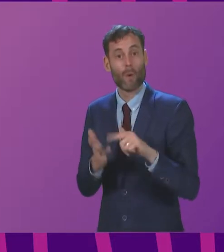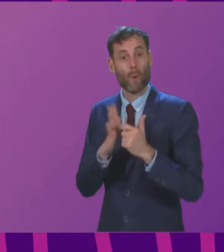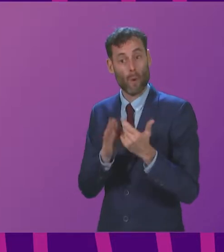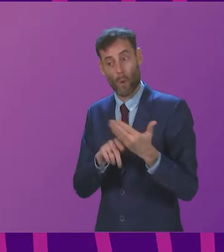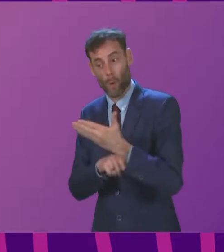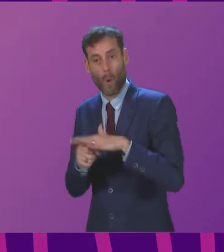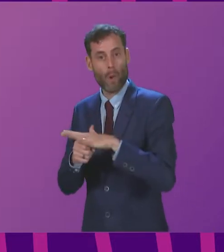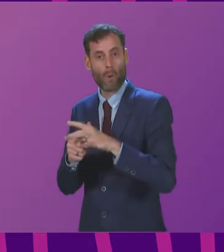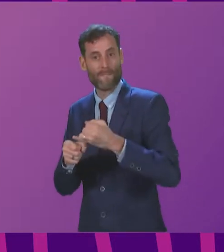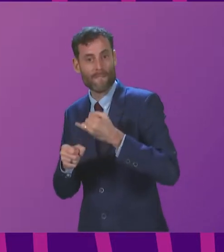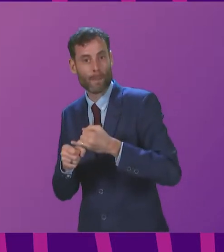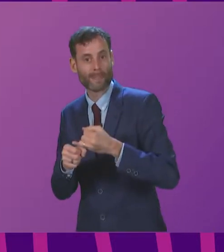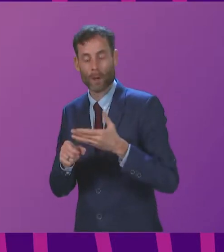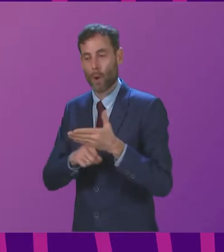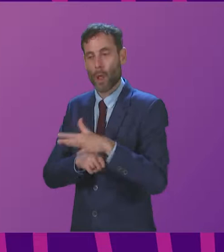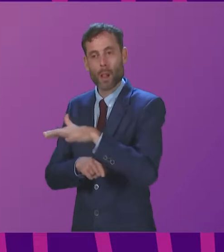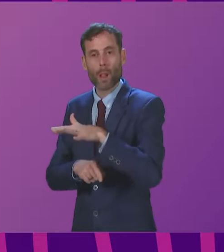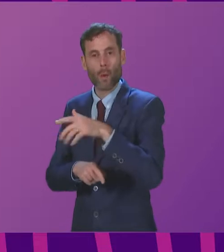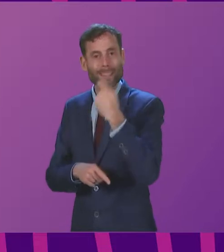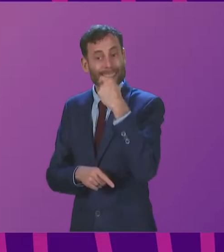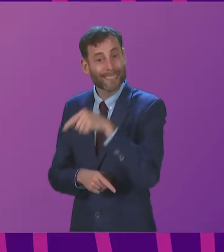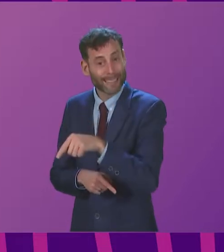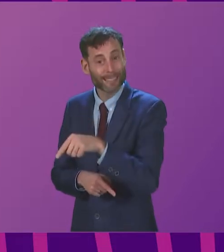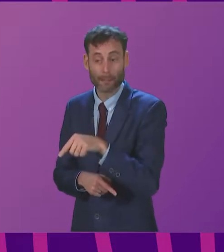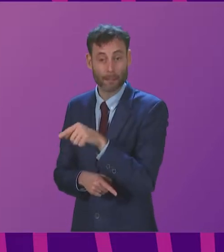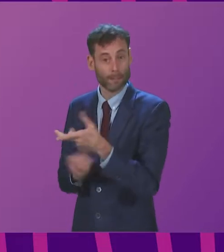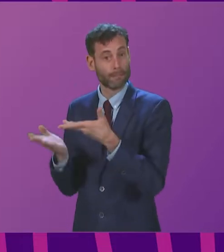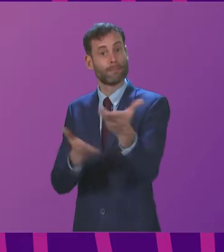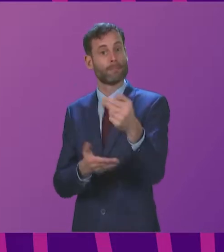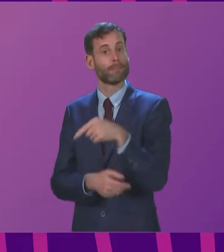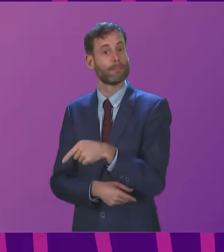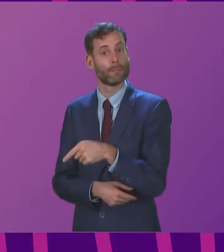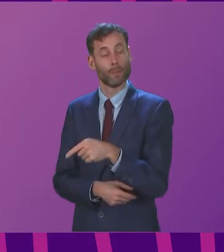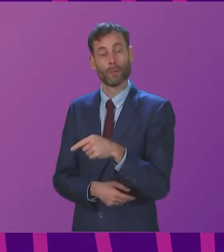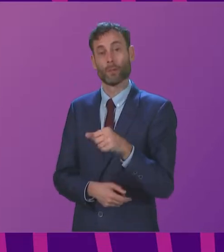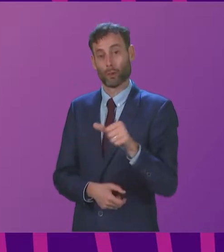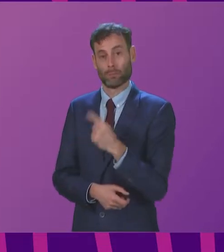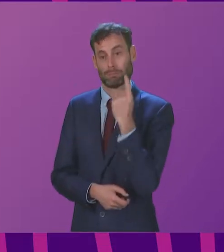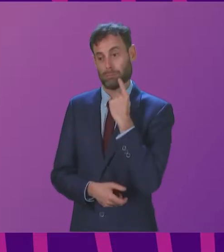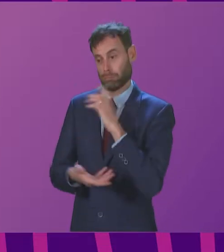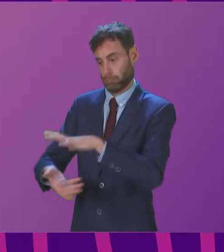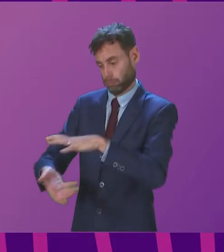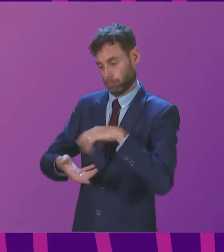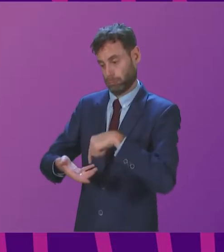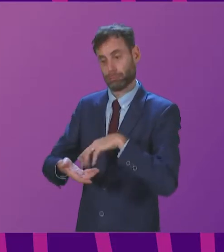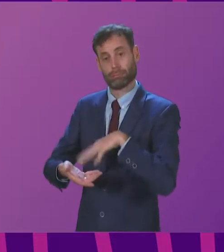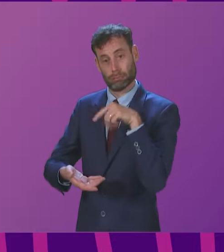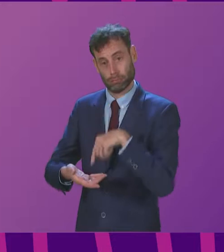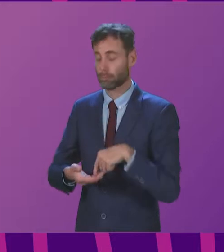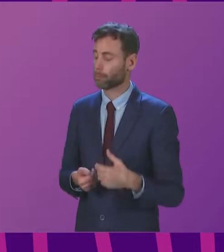local test site to pick them up. The ability to get them should therefore not be a problem or